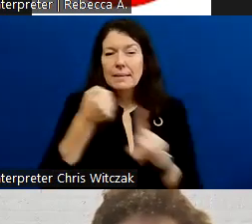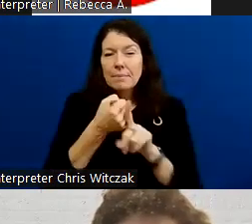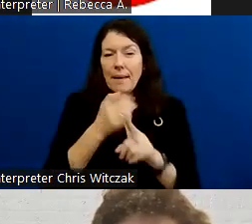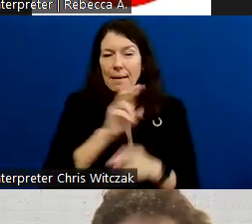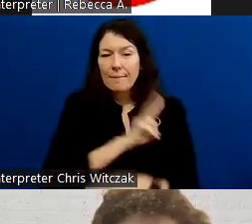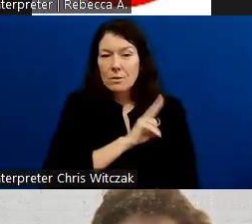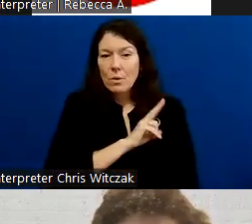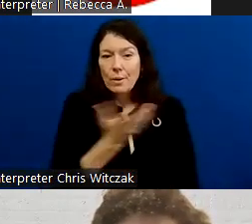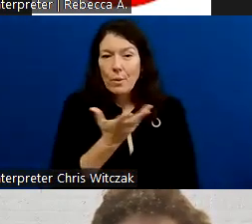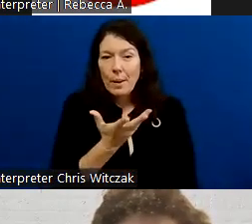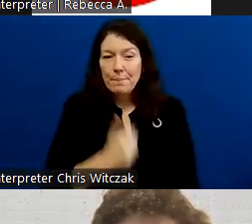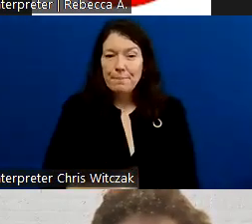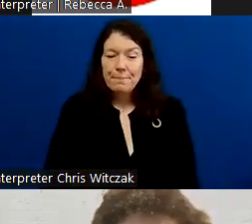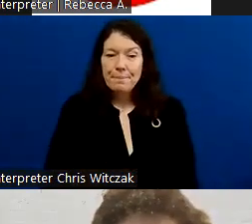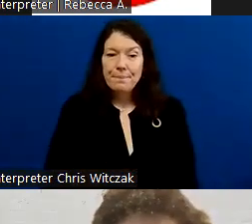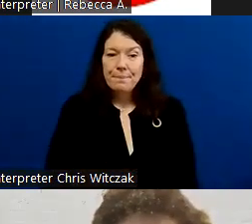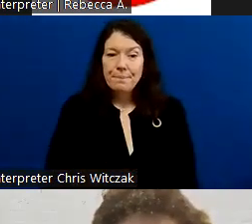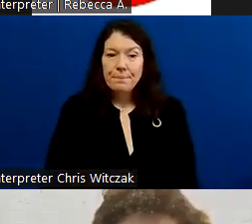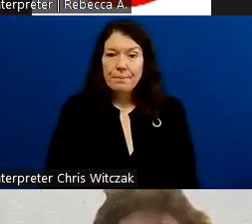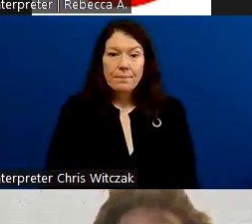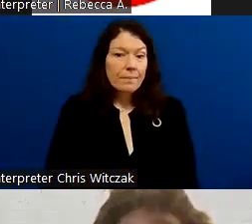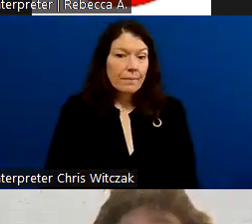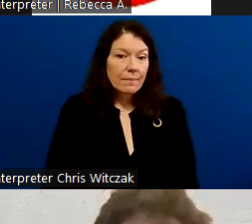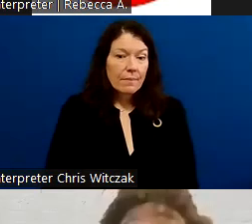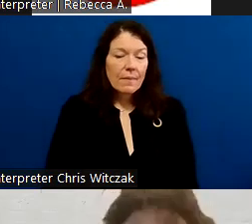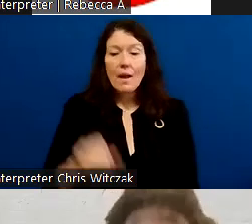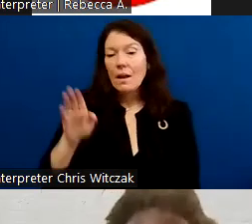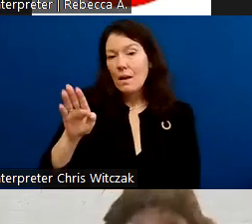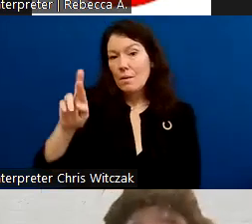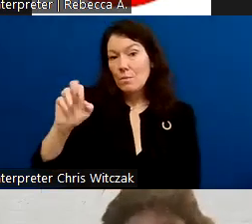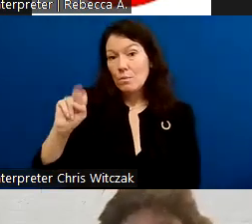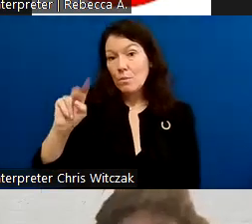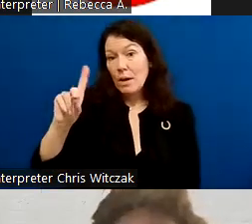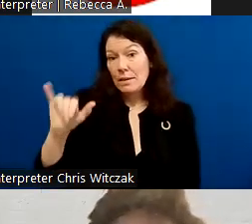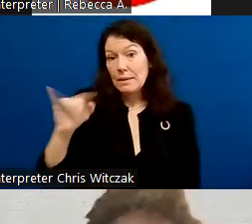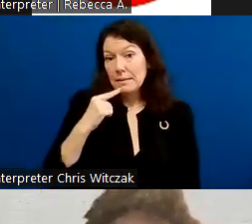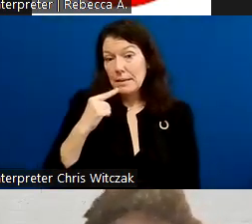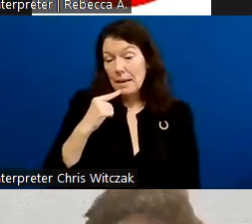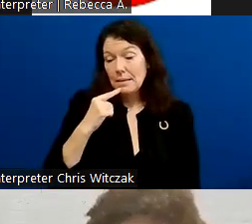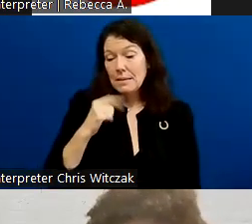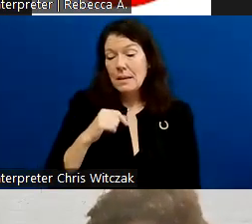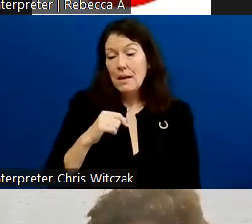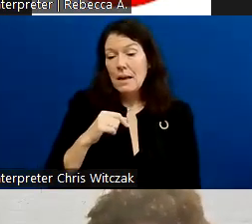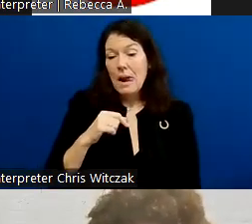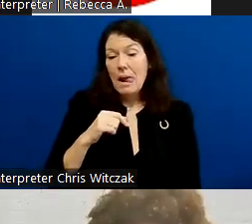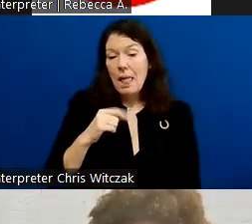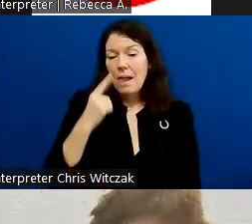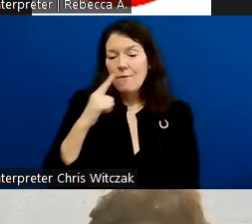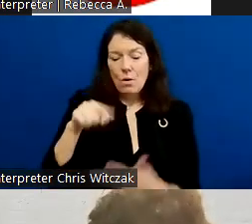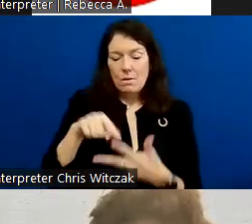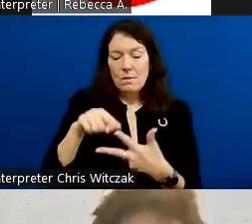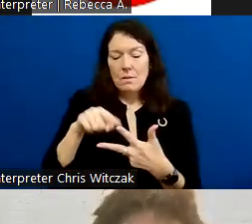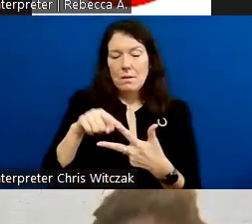(Brandy) Jamie this is Brandy again and so um for the the set we also had verbal DV abuses